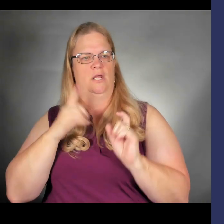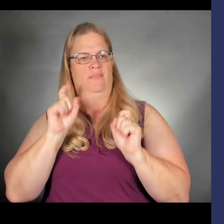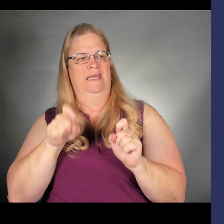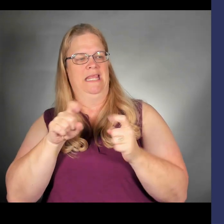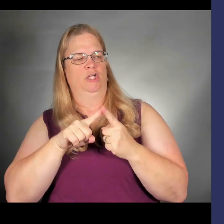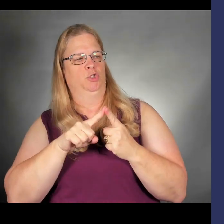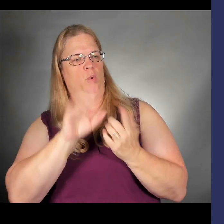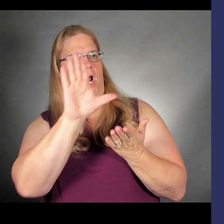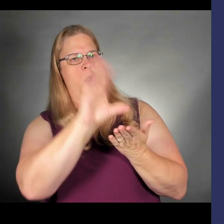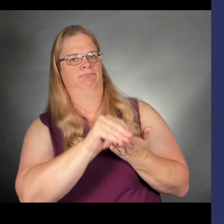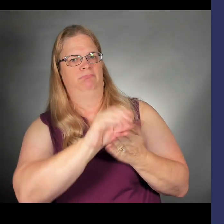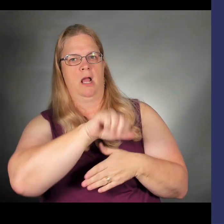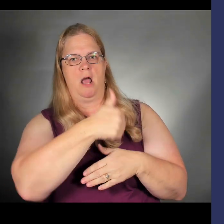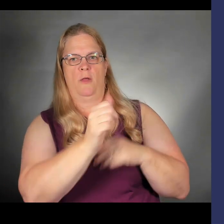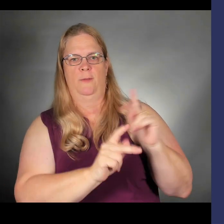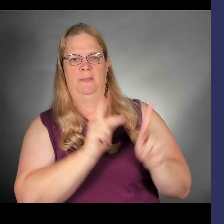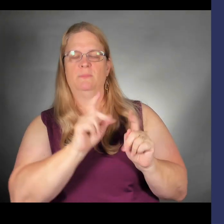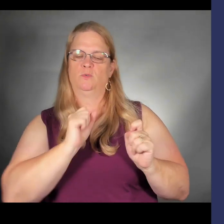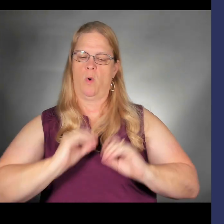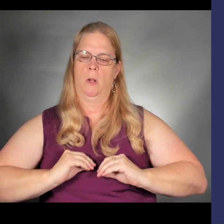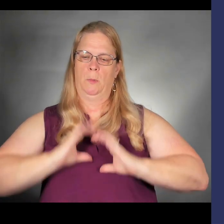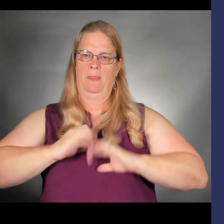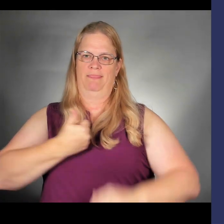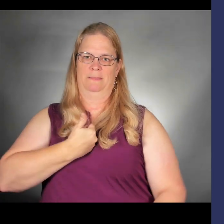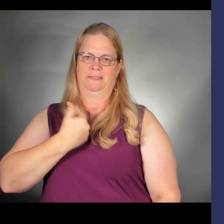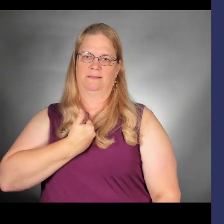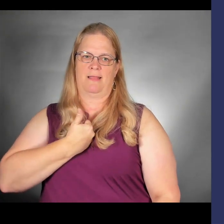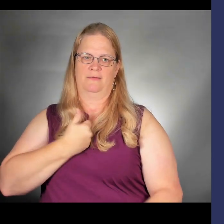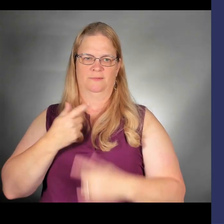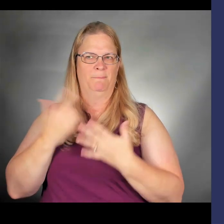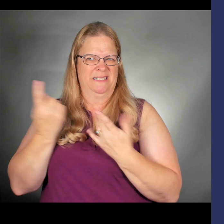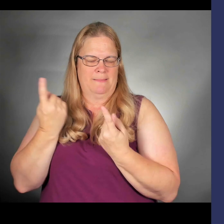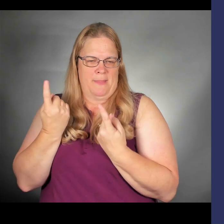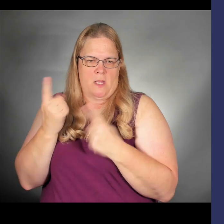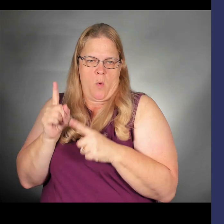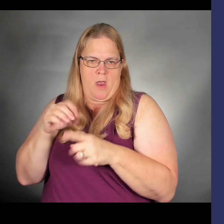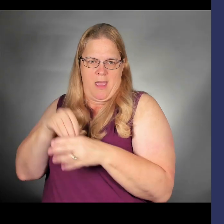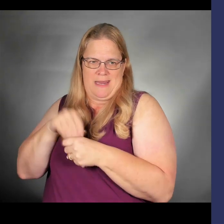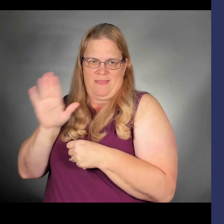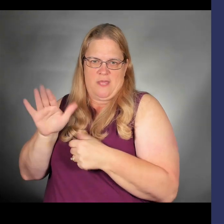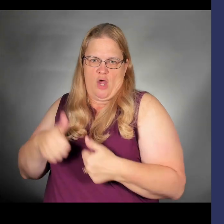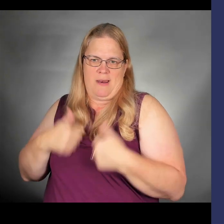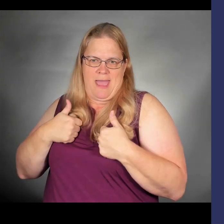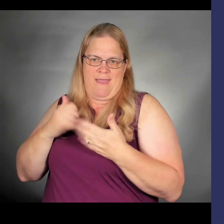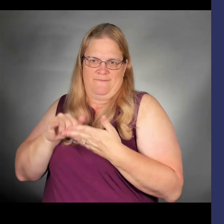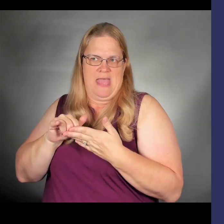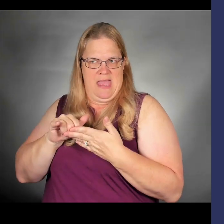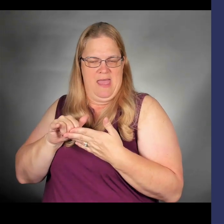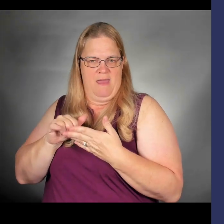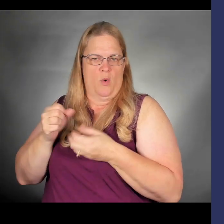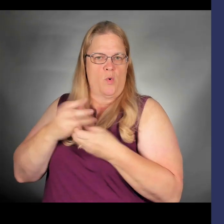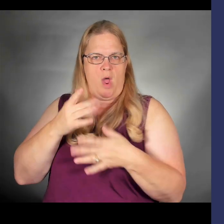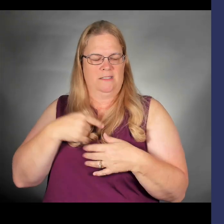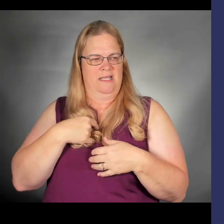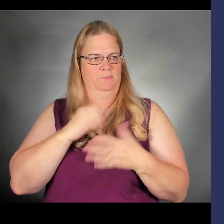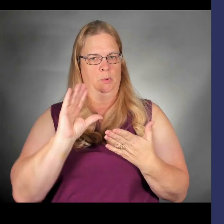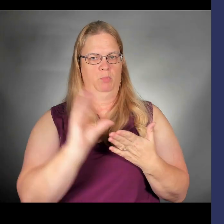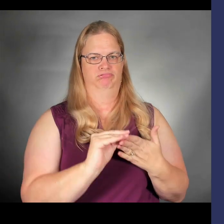However, bullying is a sign that they themselves are not feeling well and started to put down others as a result of trying to make themselves feel better. And